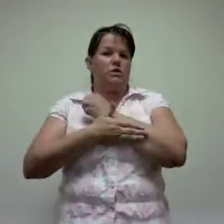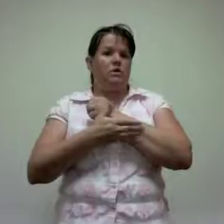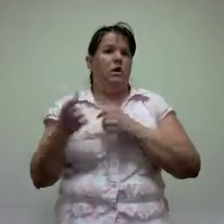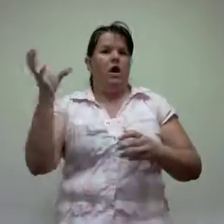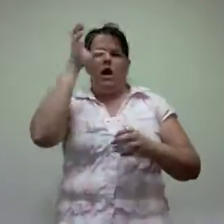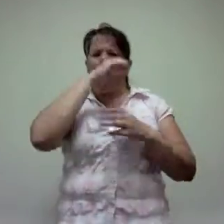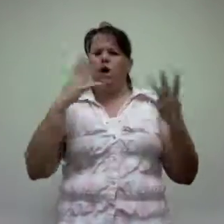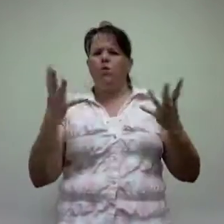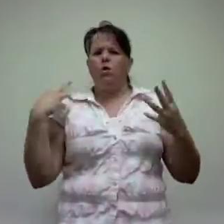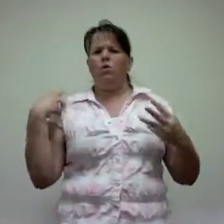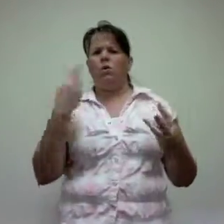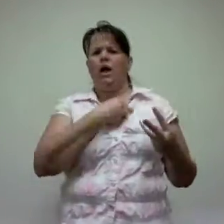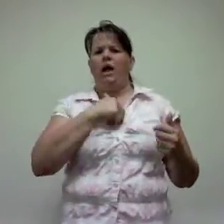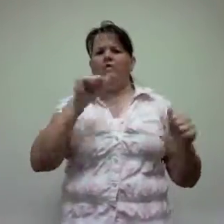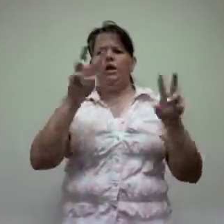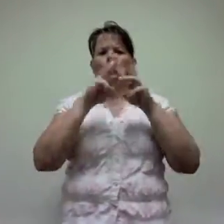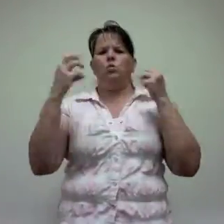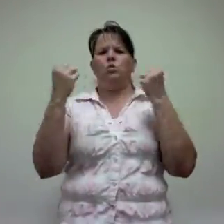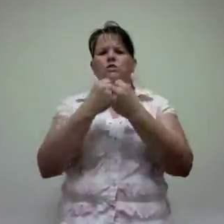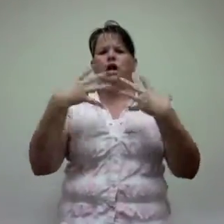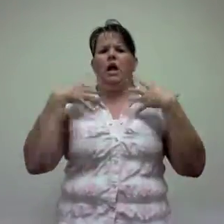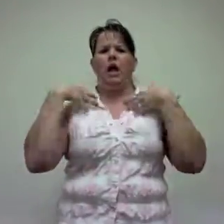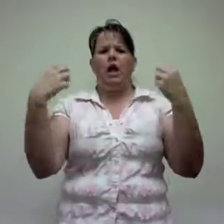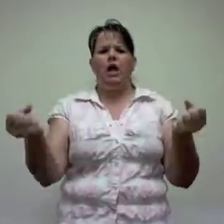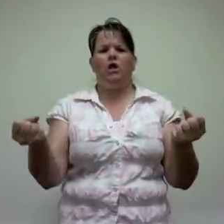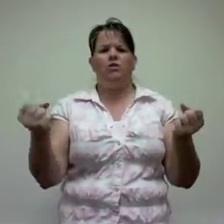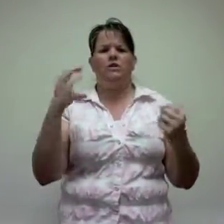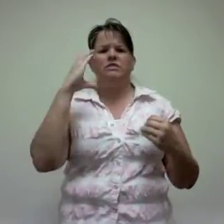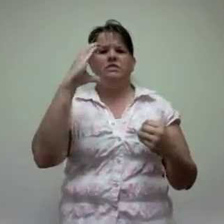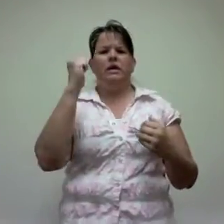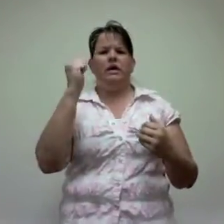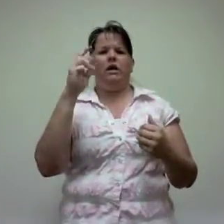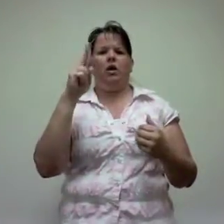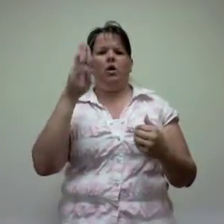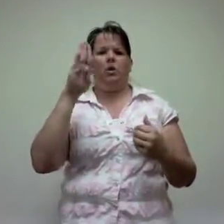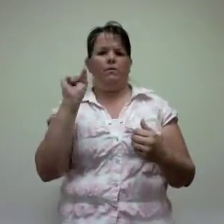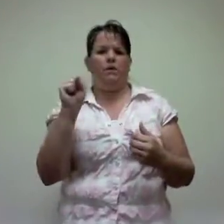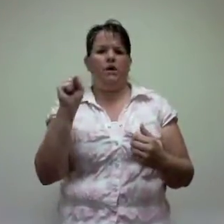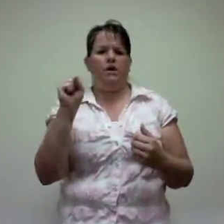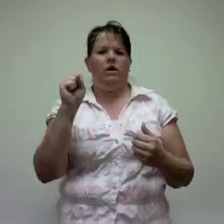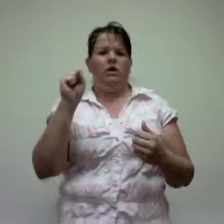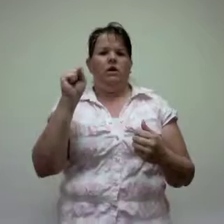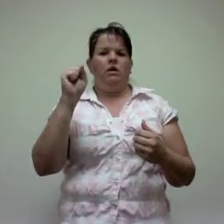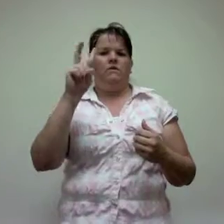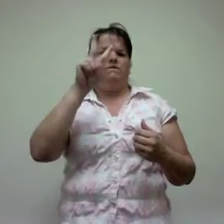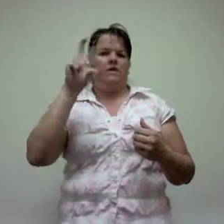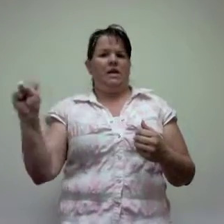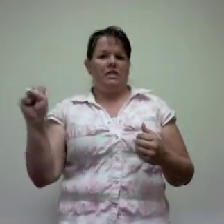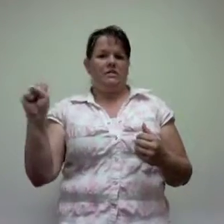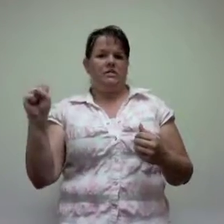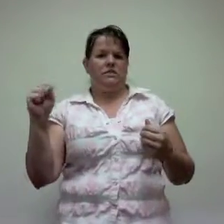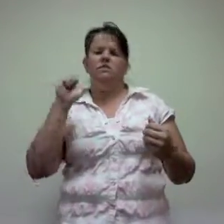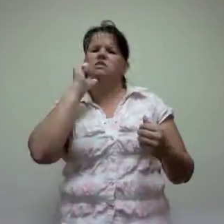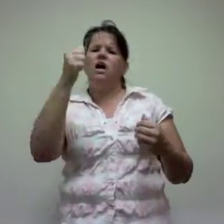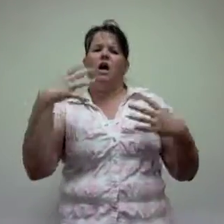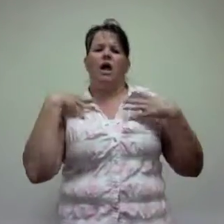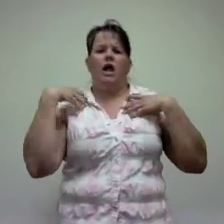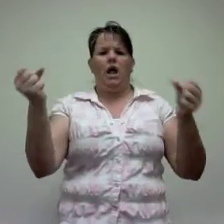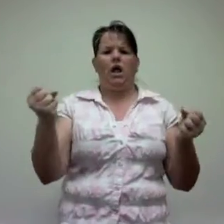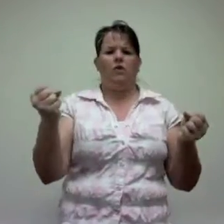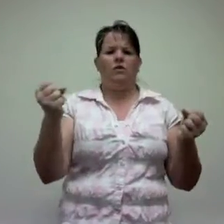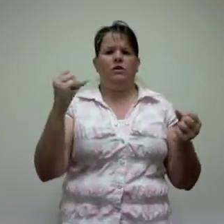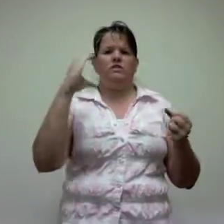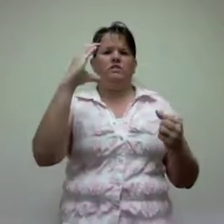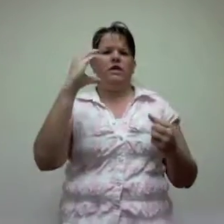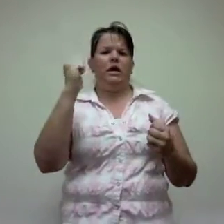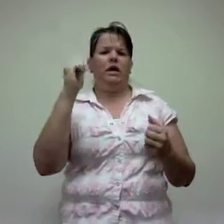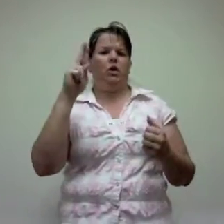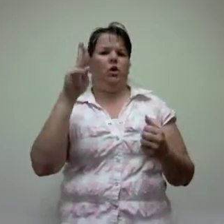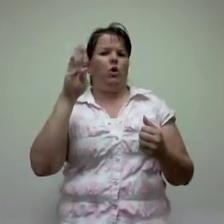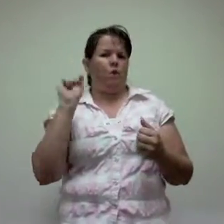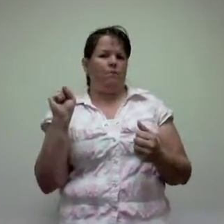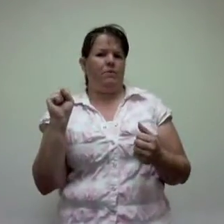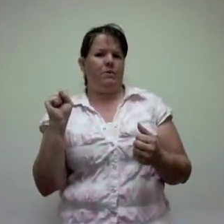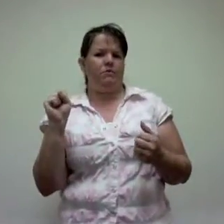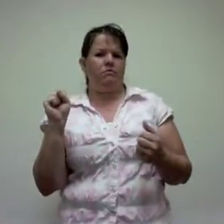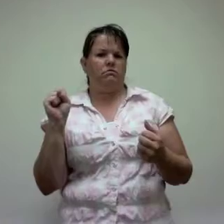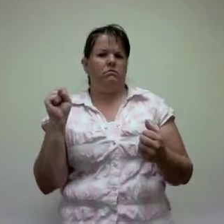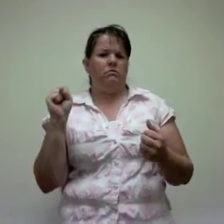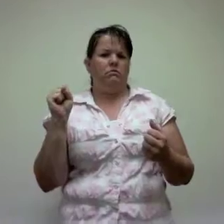Guess what? We have workshop called Good Carbs vs Bad Carbs.